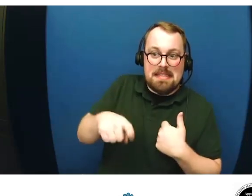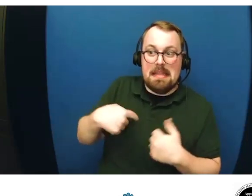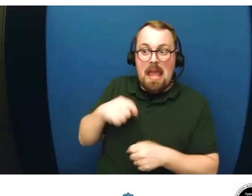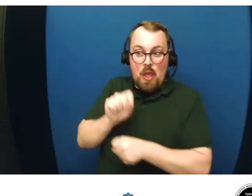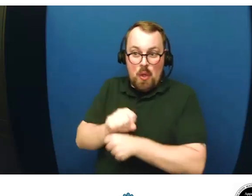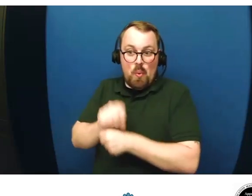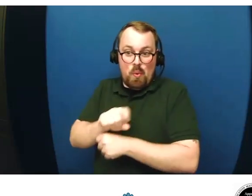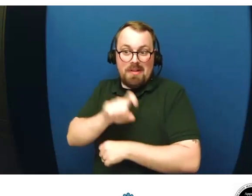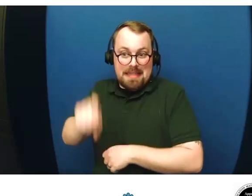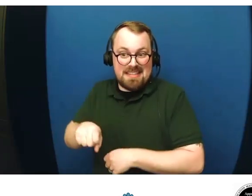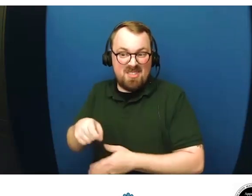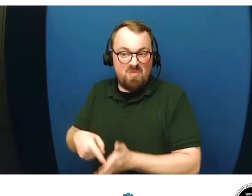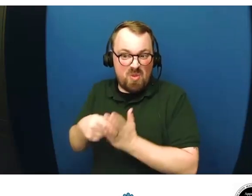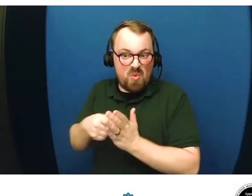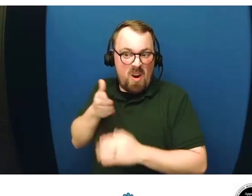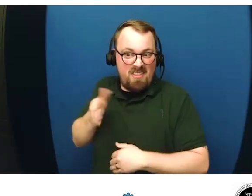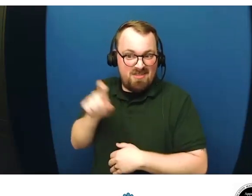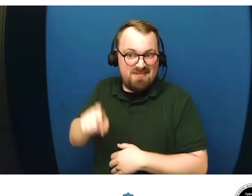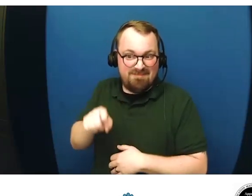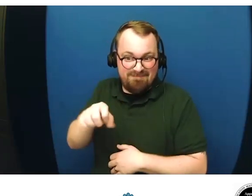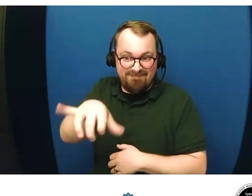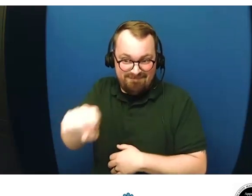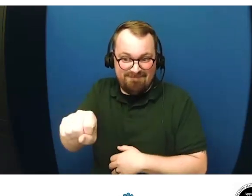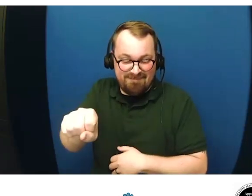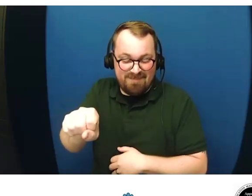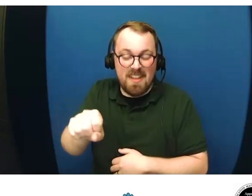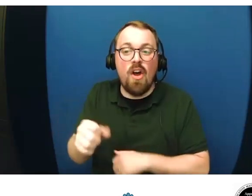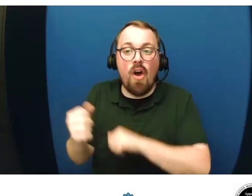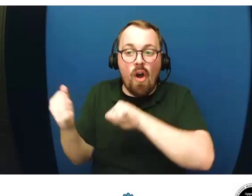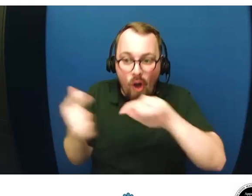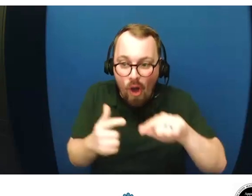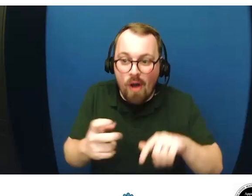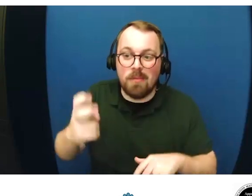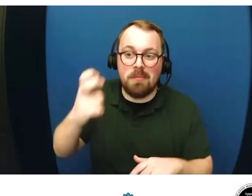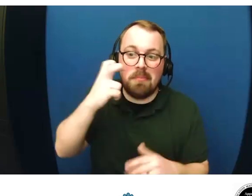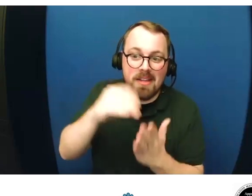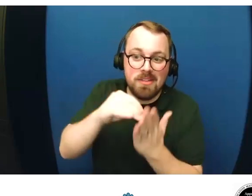It's mandated in Texas. It's mandatory that all students who are blind or